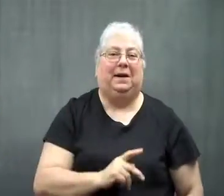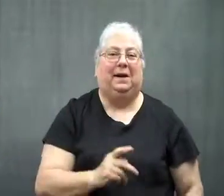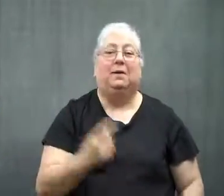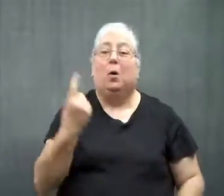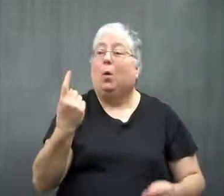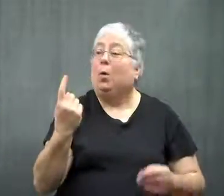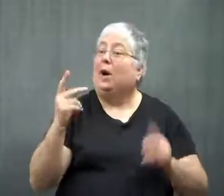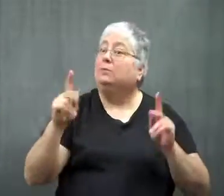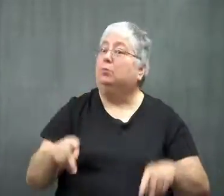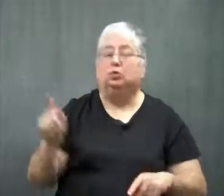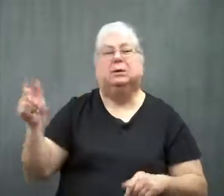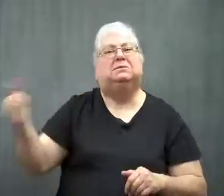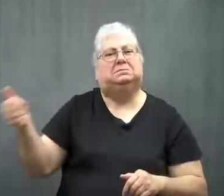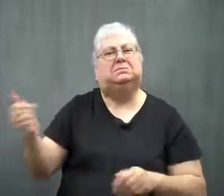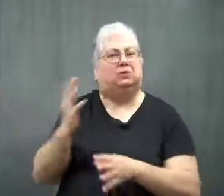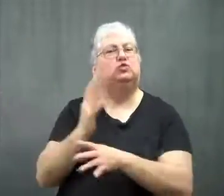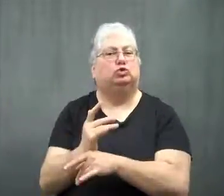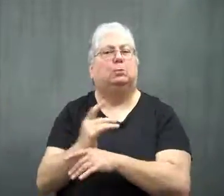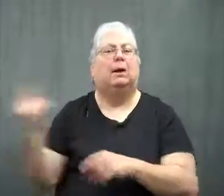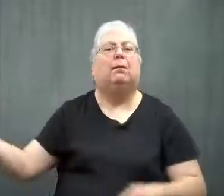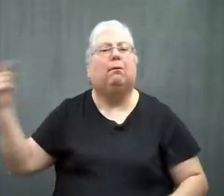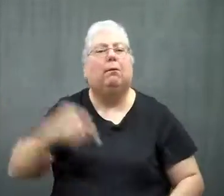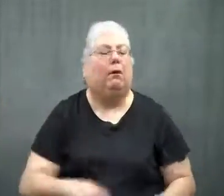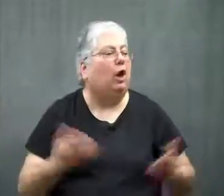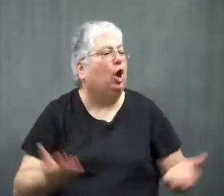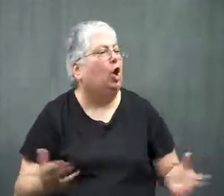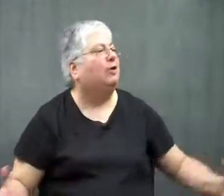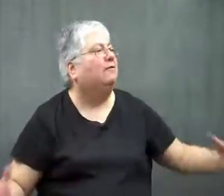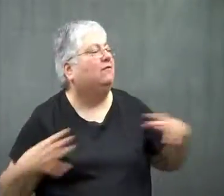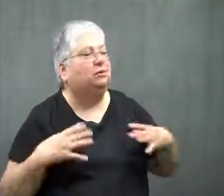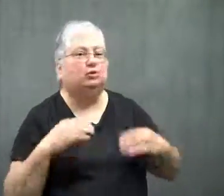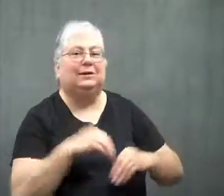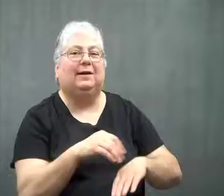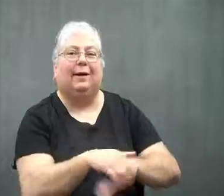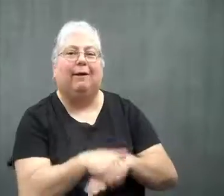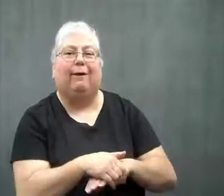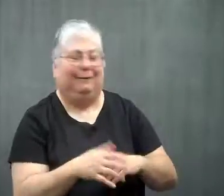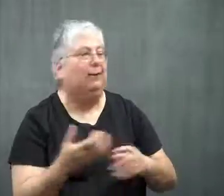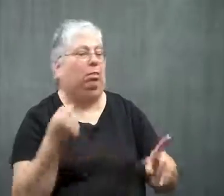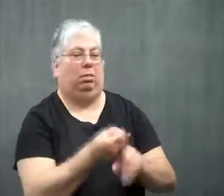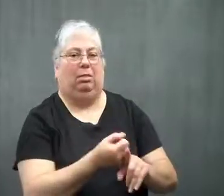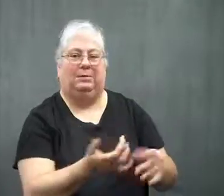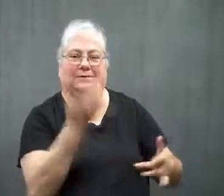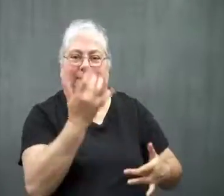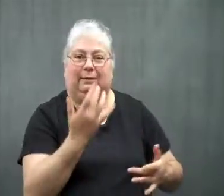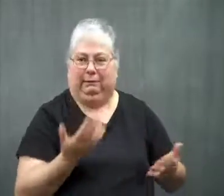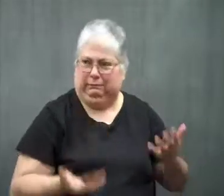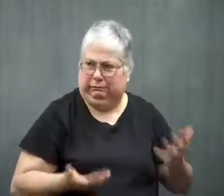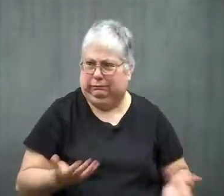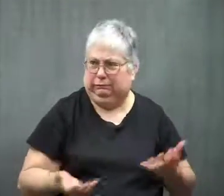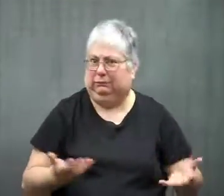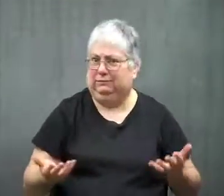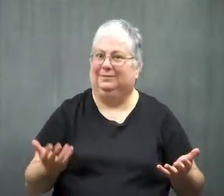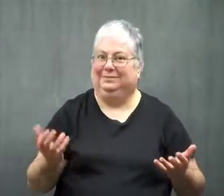One was actually a German citizen who was in Britain on vacation.